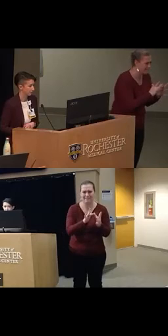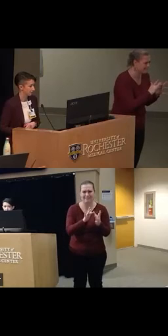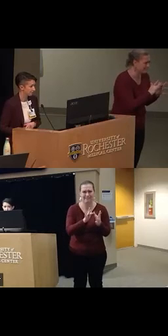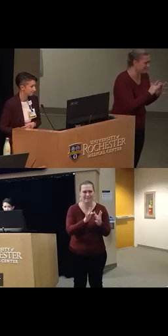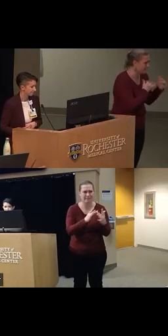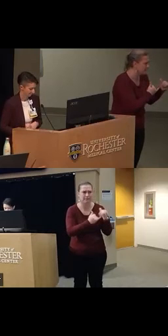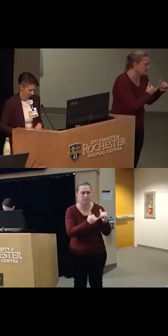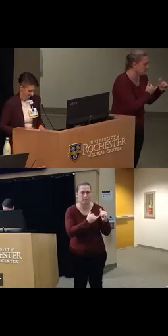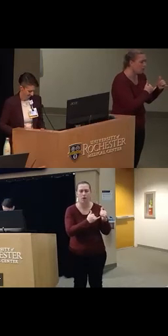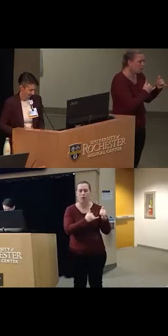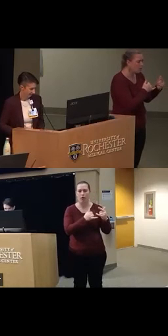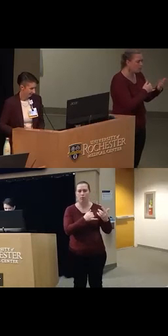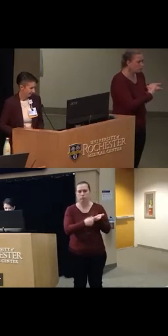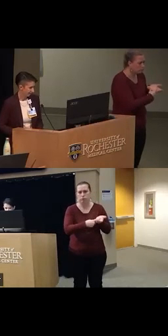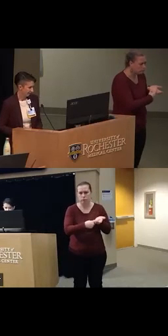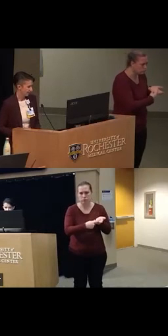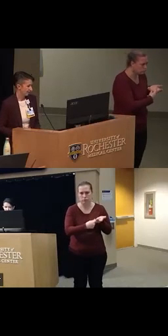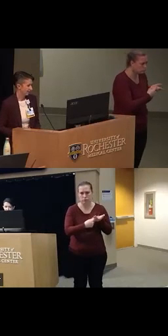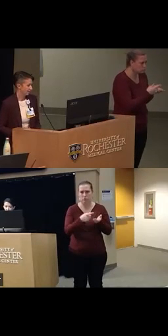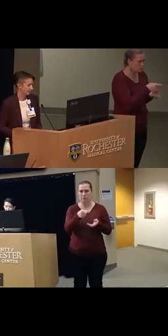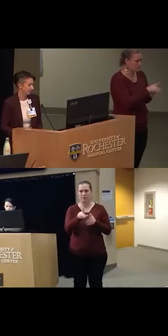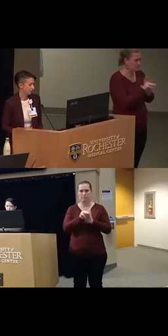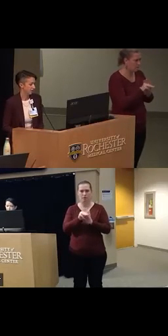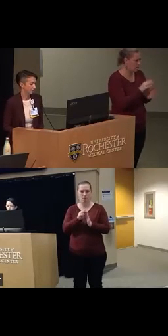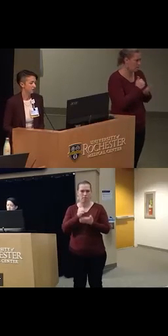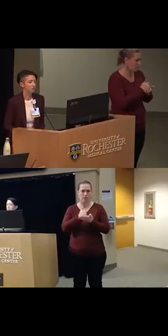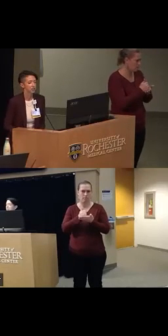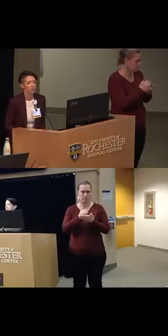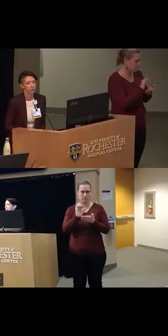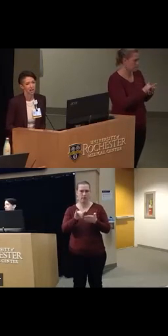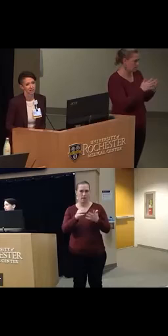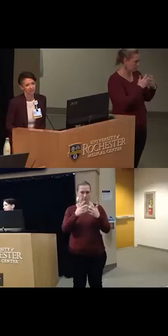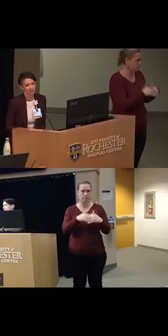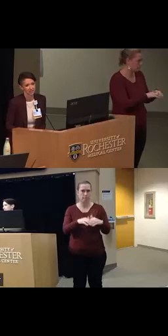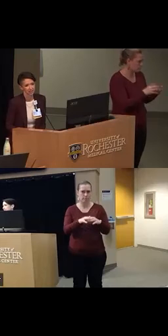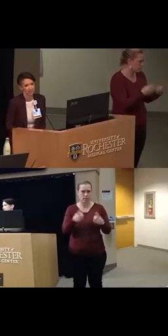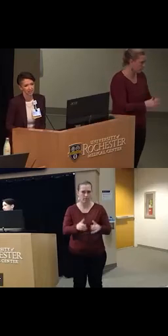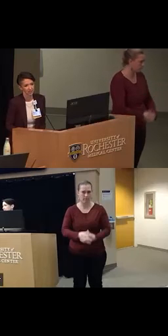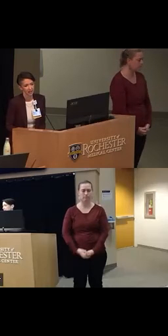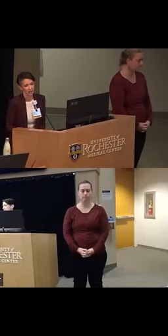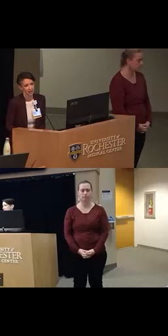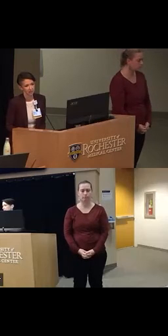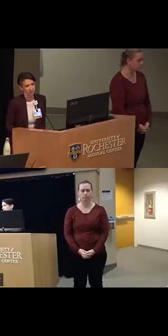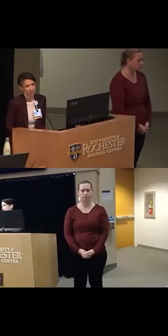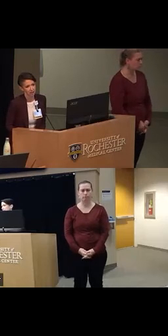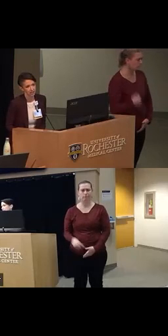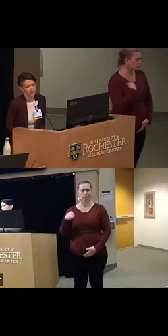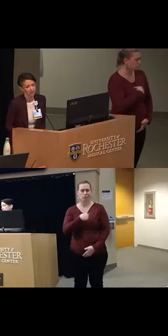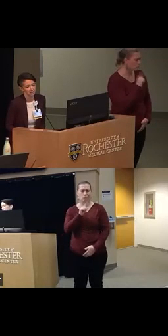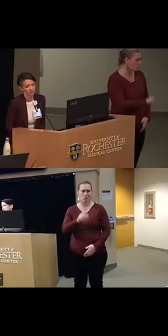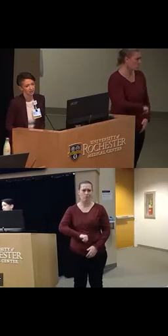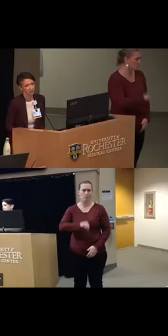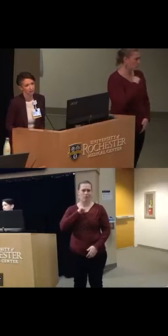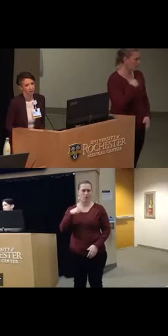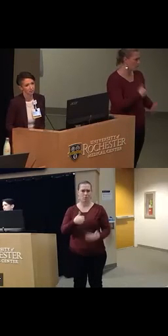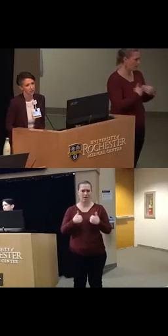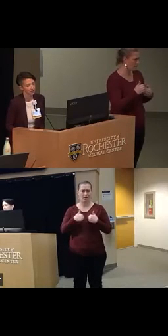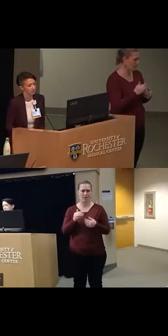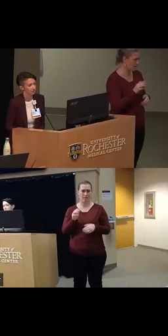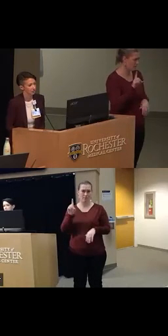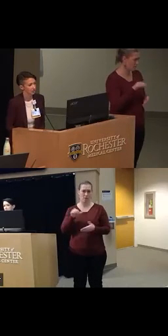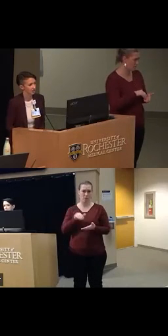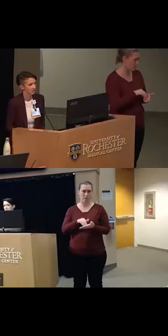staff we are really really proud to have um 1,800 of our peers trained